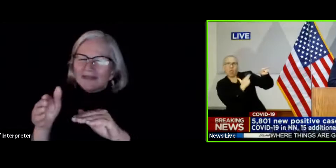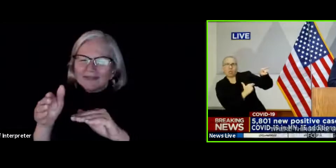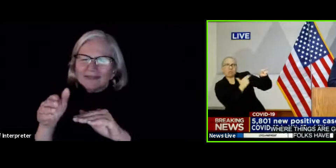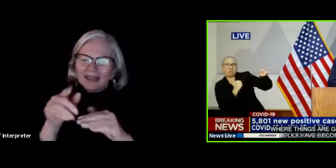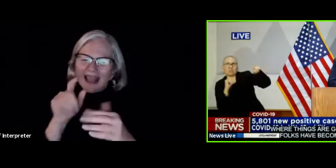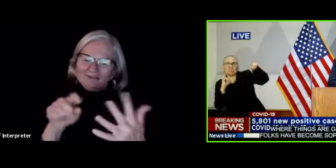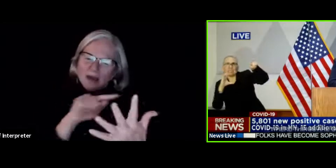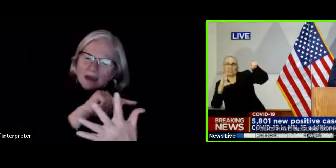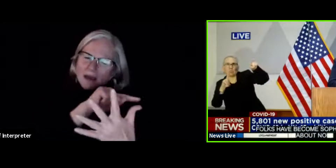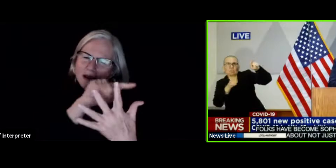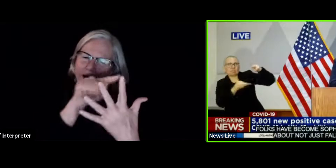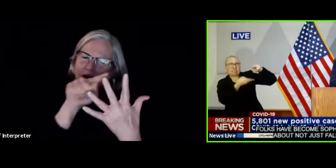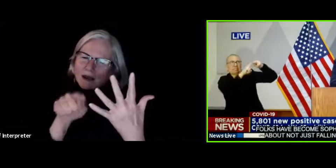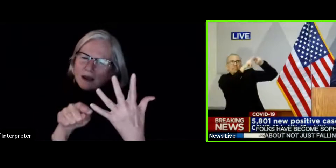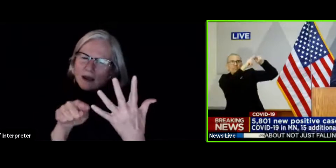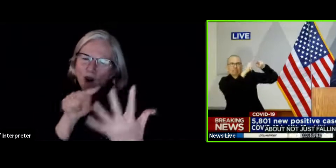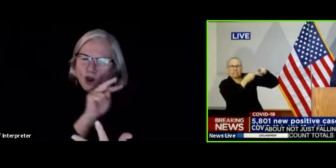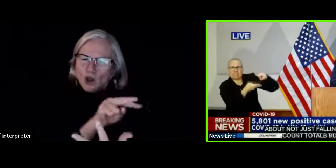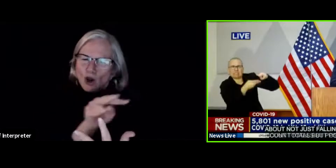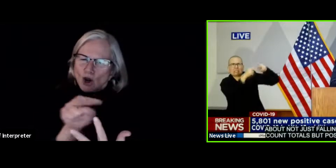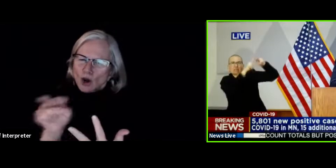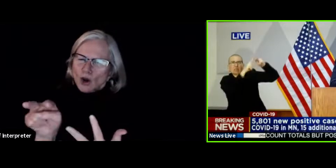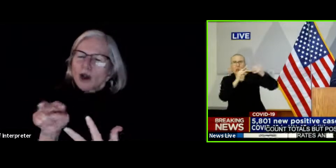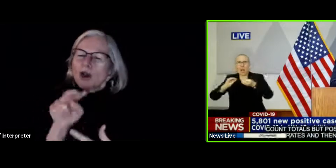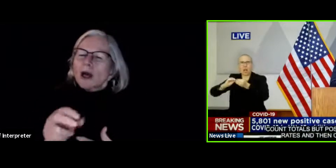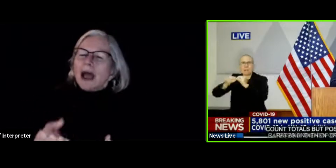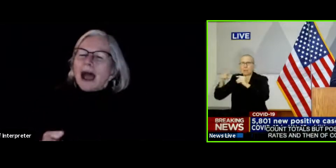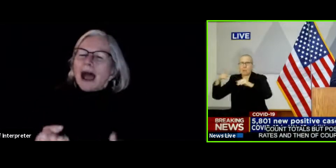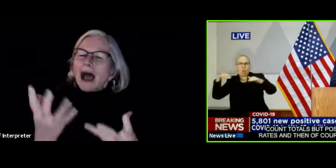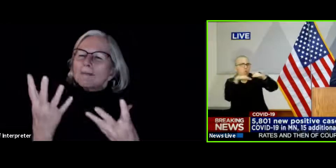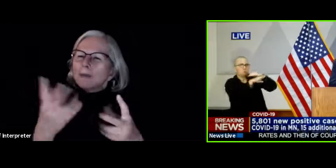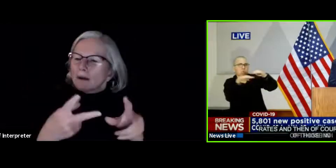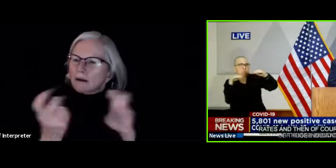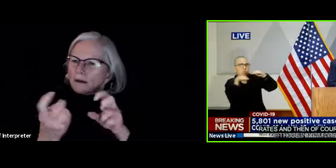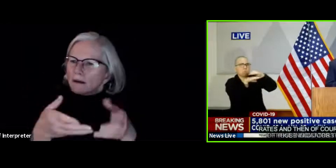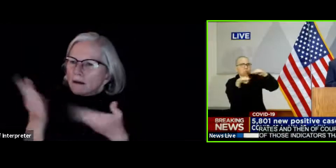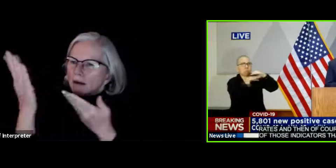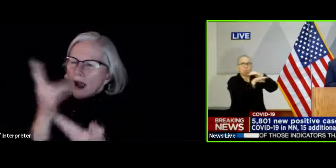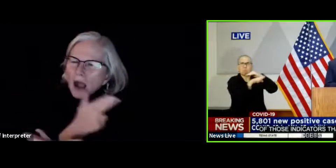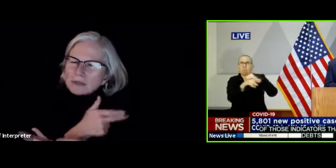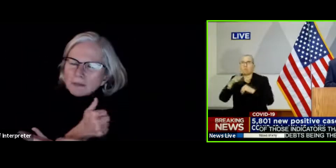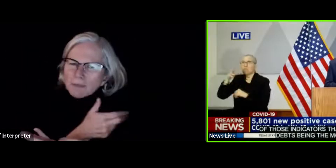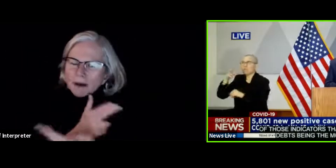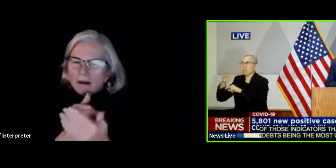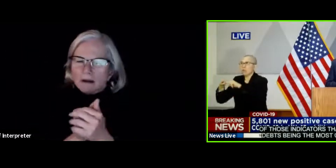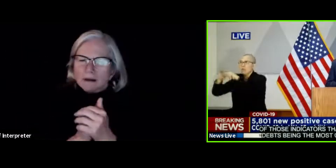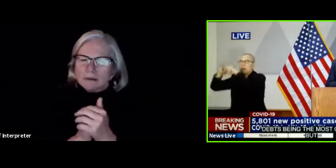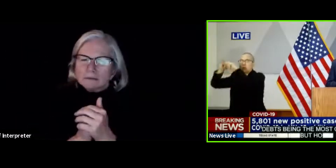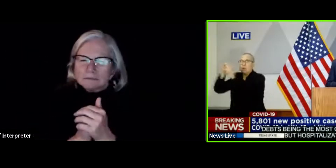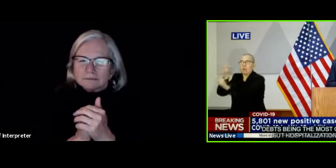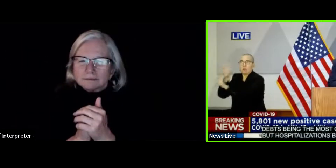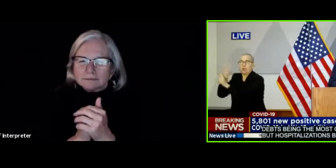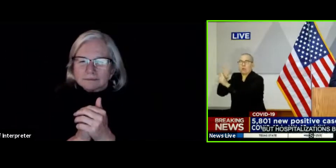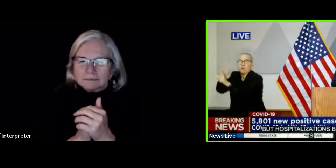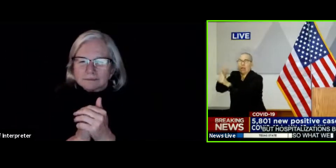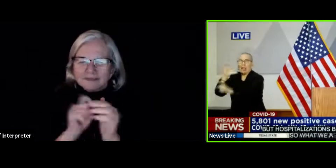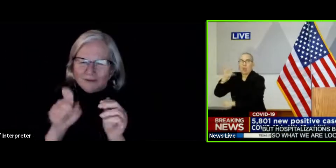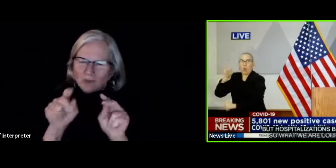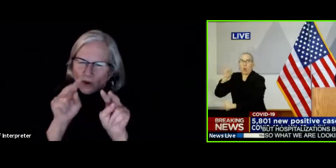INEVITABLE LAG BETWEEN A SPIKE IN CASES THE FOLLOWING TWO WEEKS OR SO A SPIKE IN HOSPITALIZATIONS